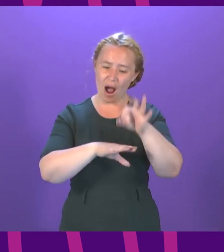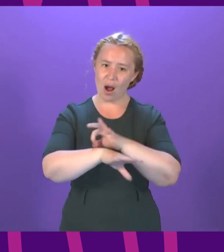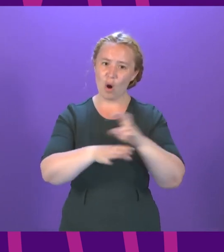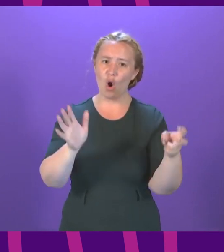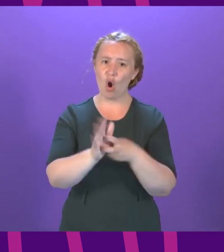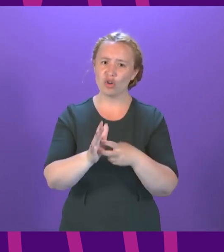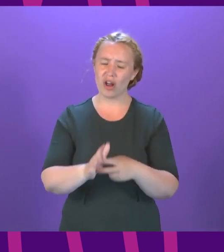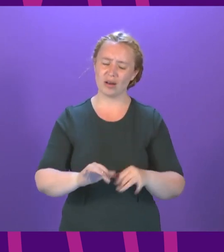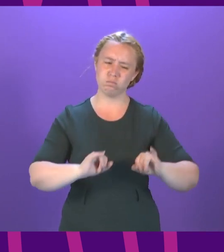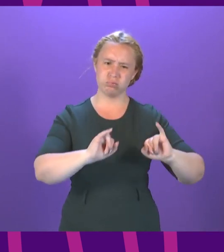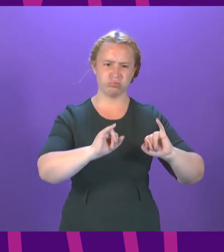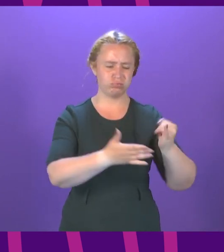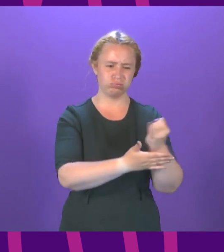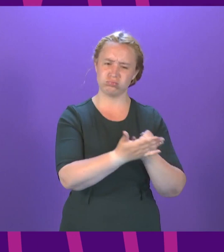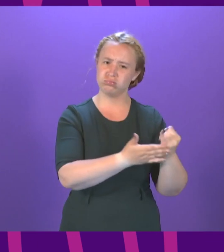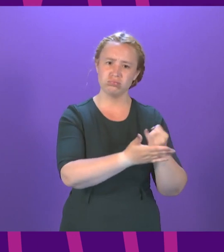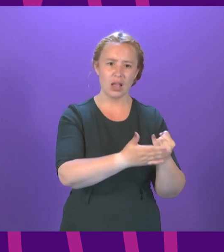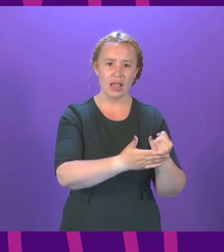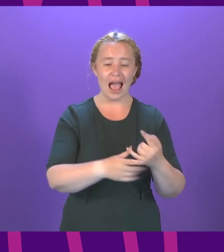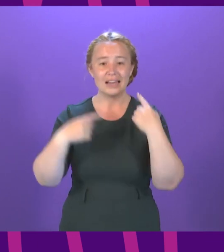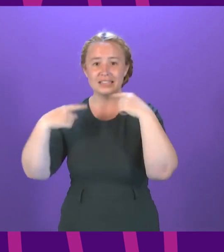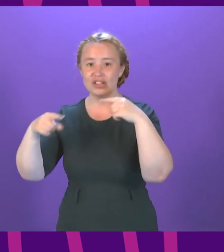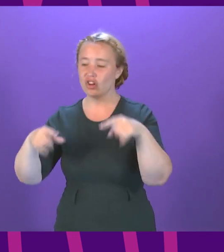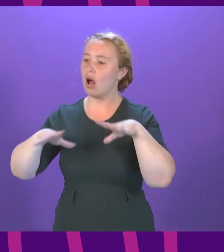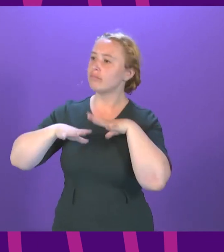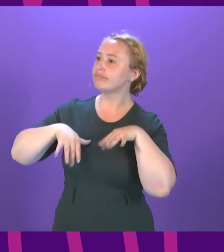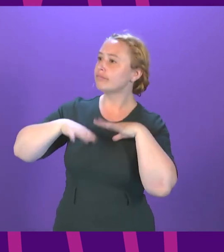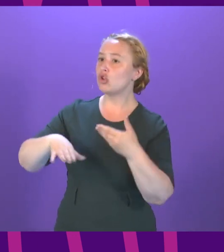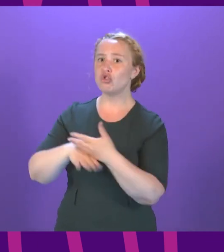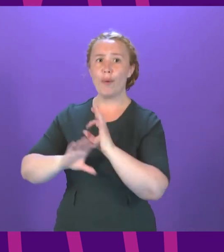be left unemployed. Will the First Minister commit to giving teachers the security that they need to